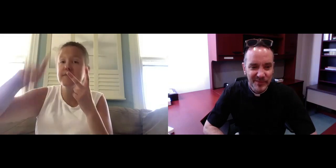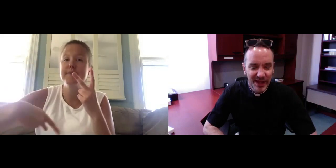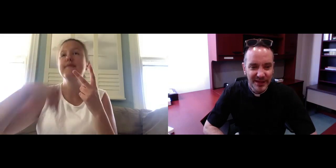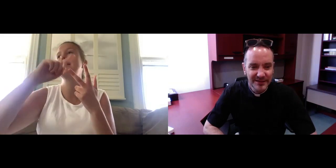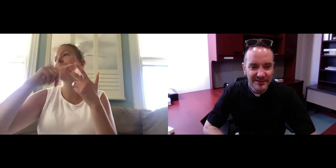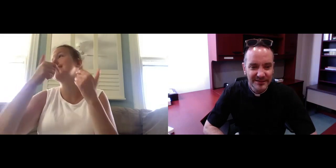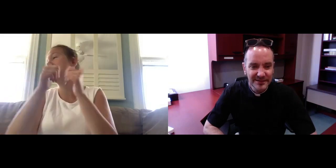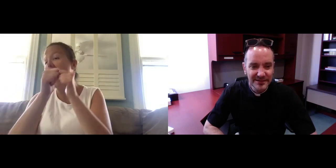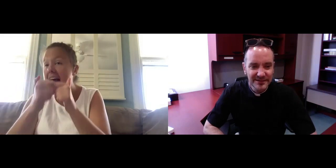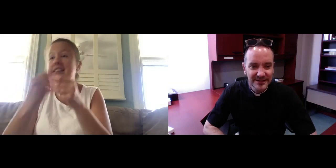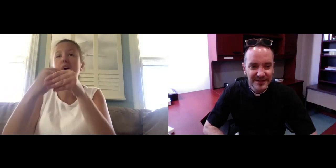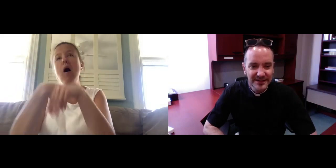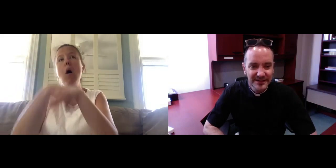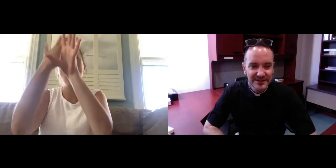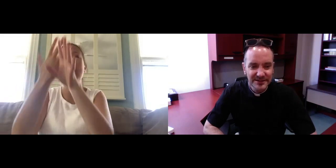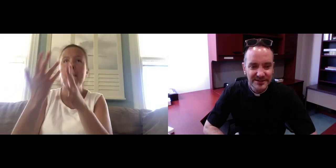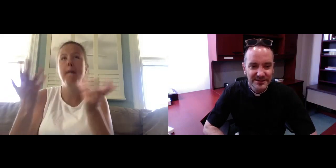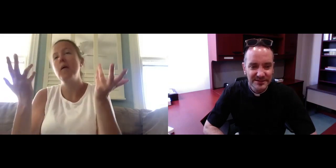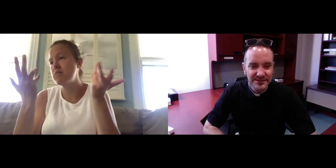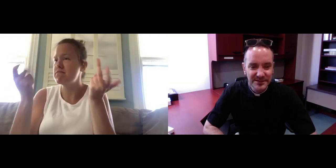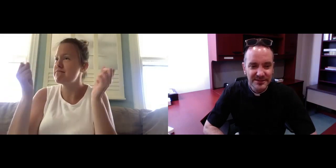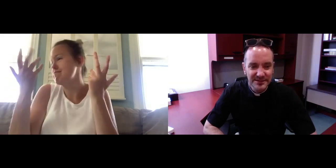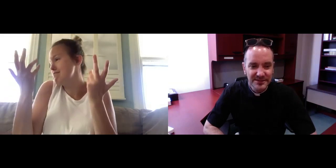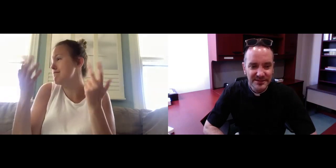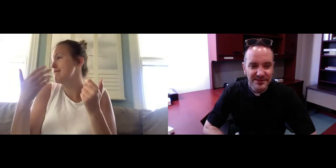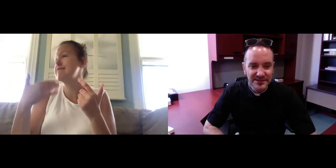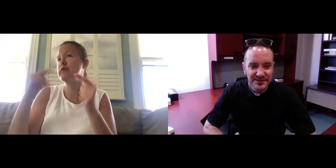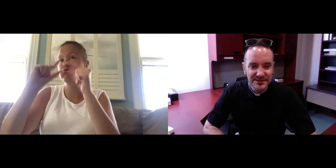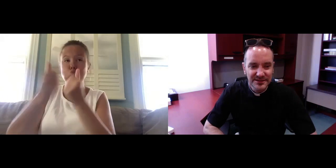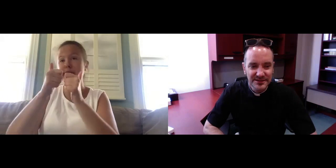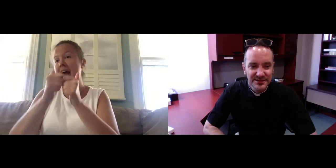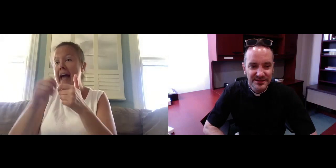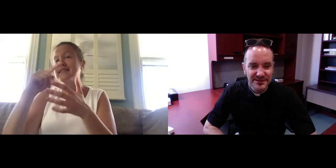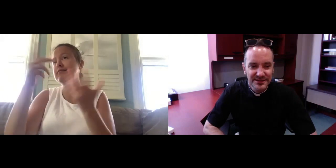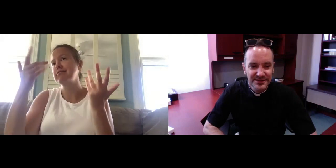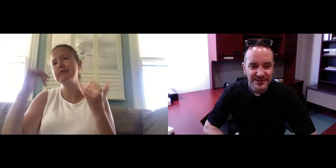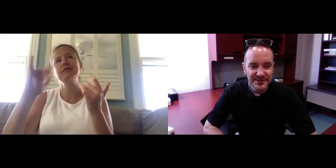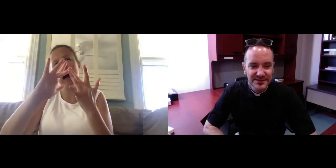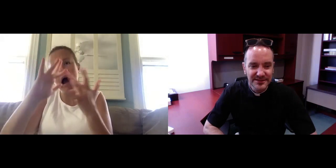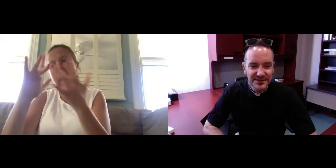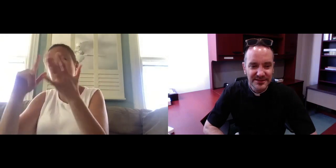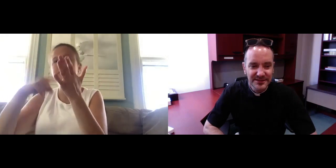bother me. I can still contact friends through FaceTime or VP, group